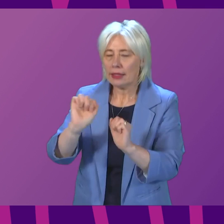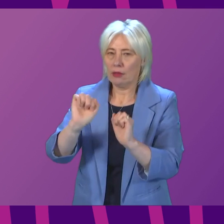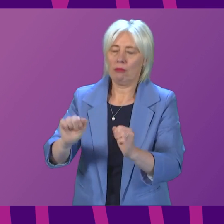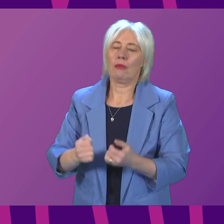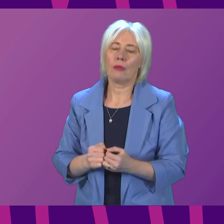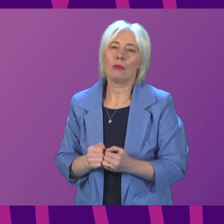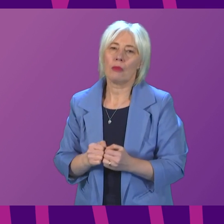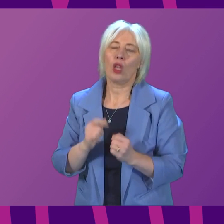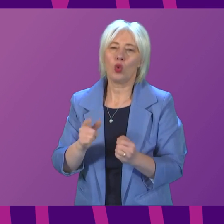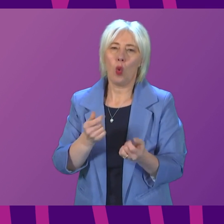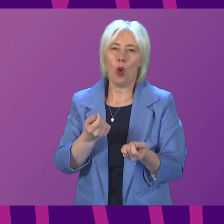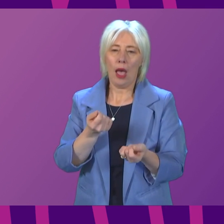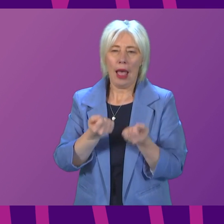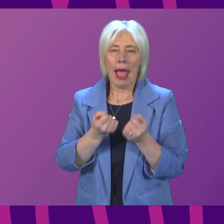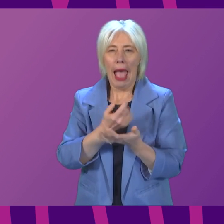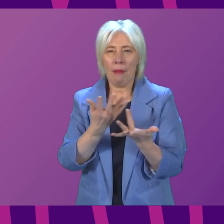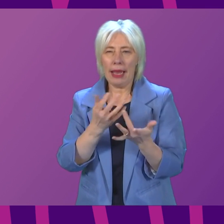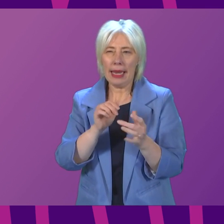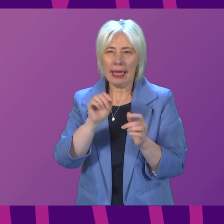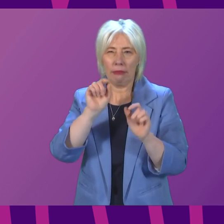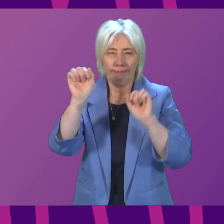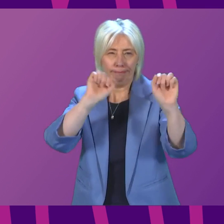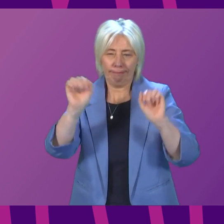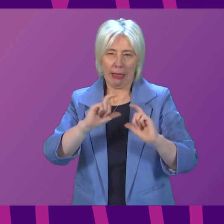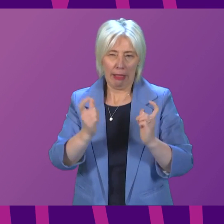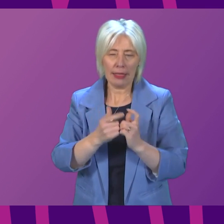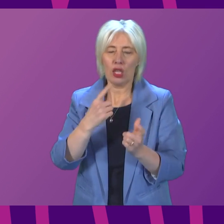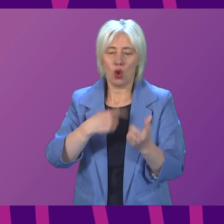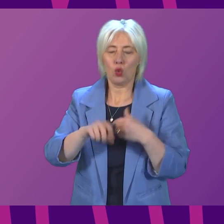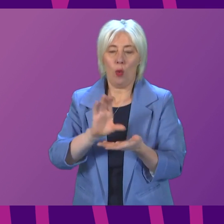On the estimate for the number of spaces, the funding that we have made available would